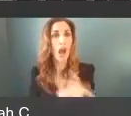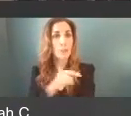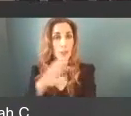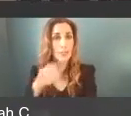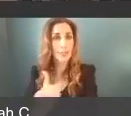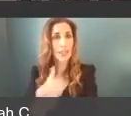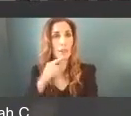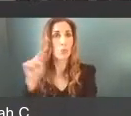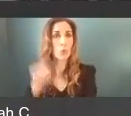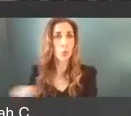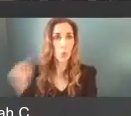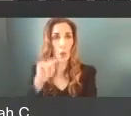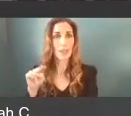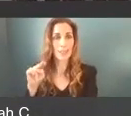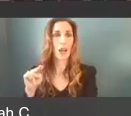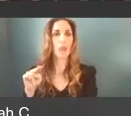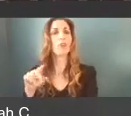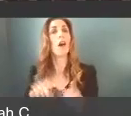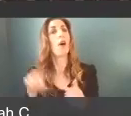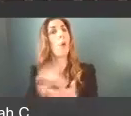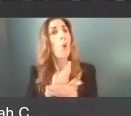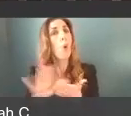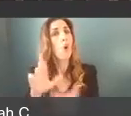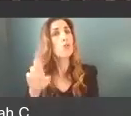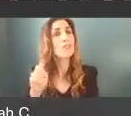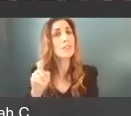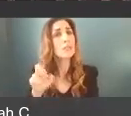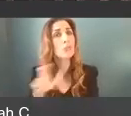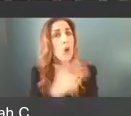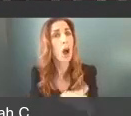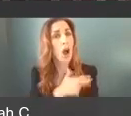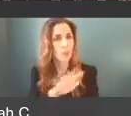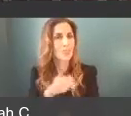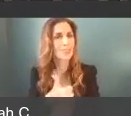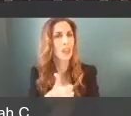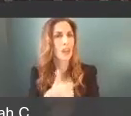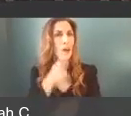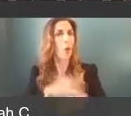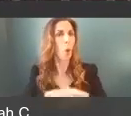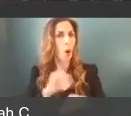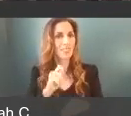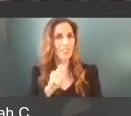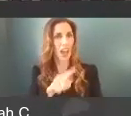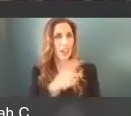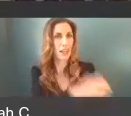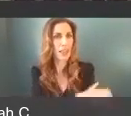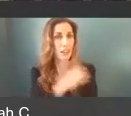Redeemer Hospital setting up on-site clinics at affordable senior housing locations. And finally,